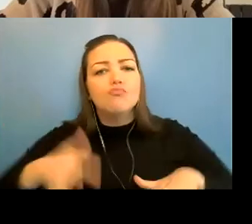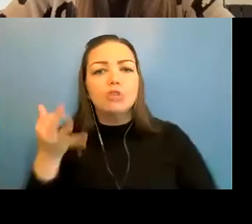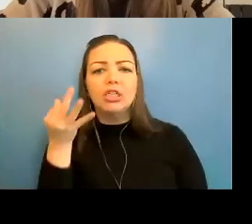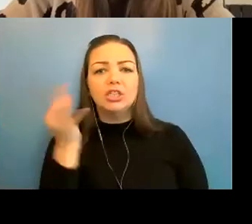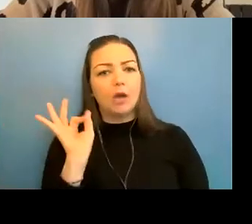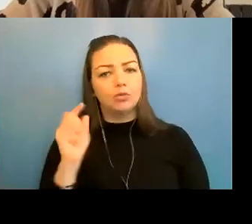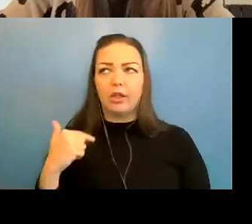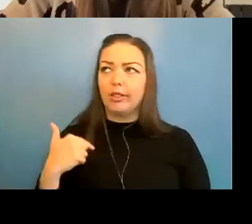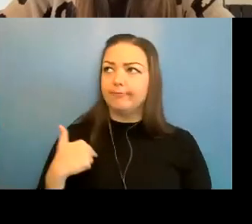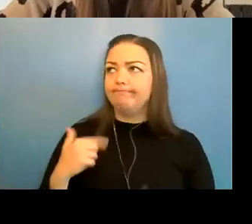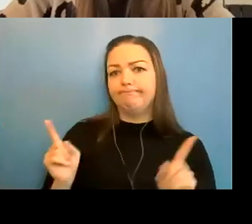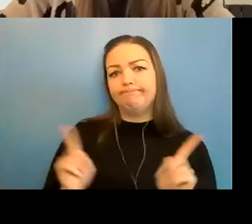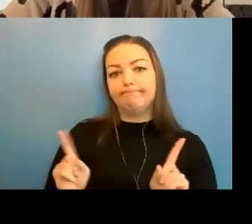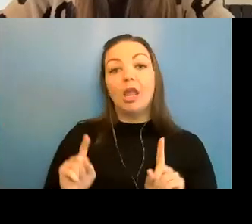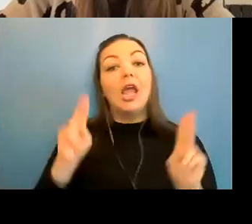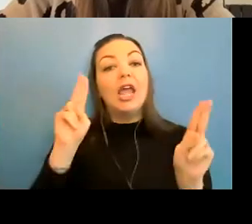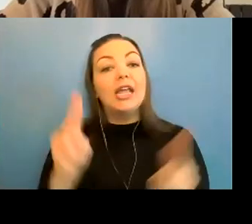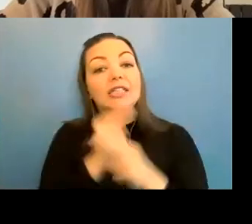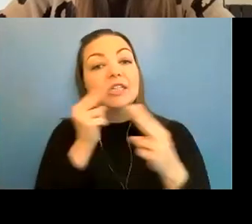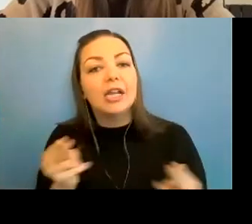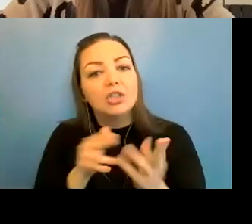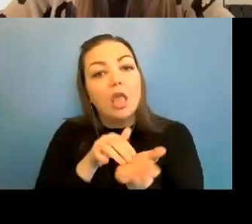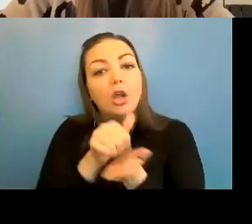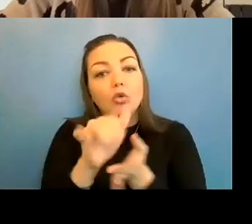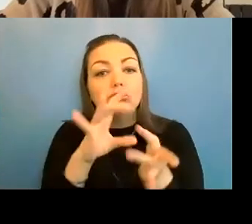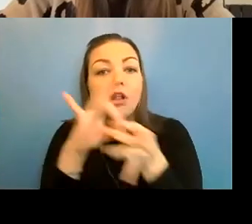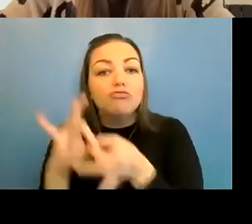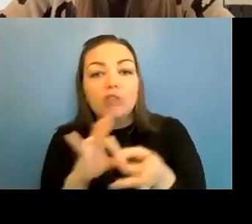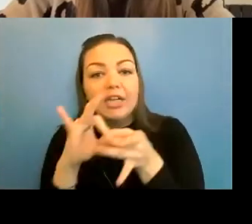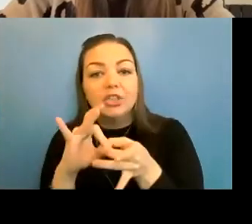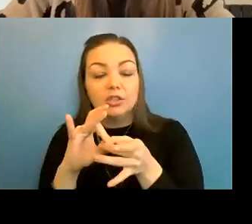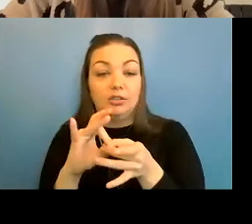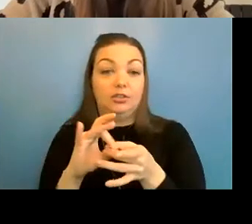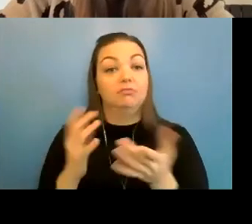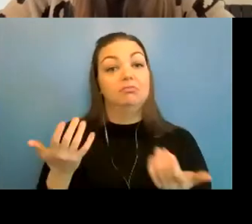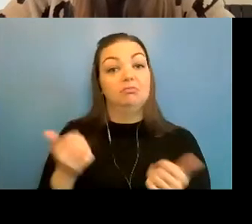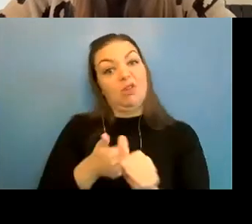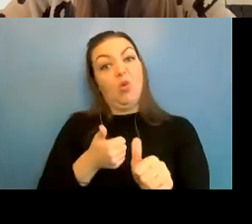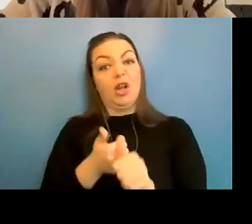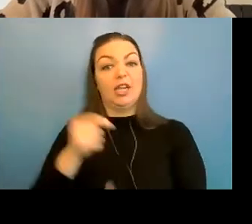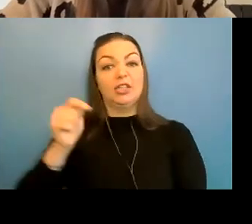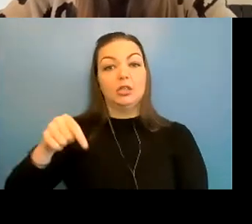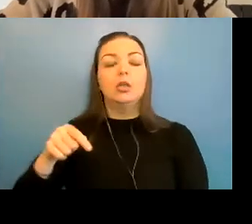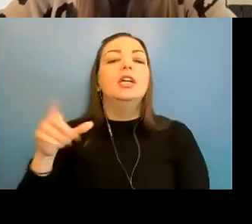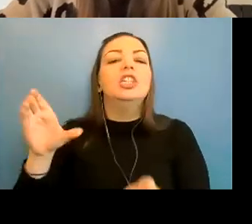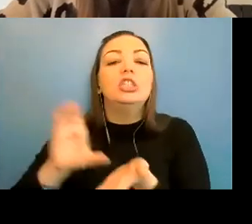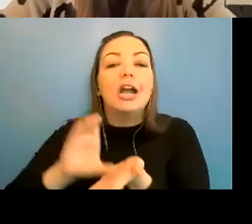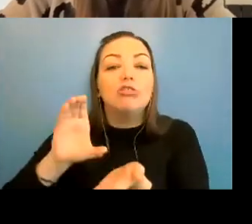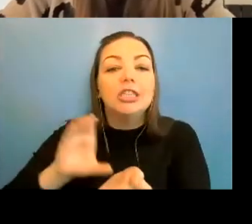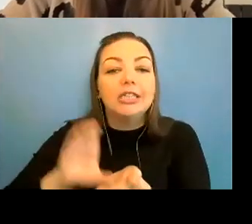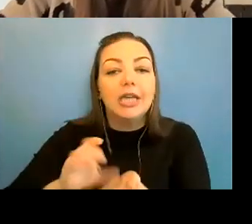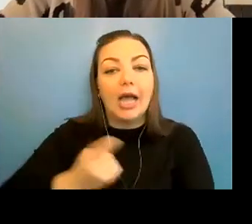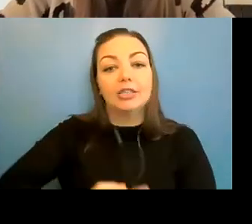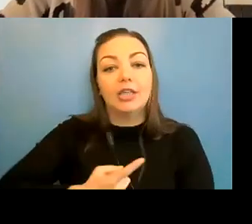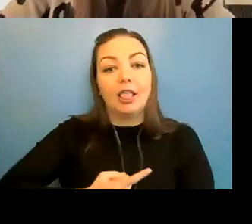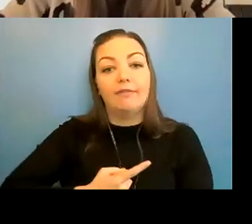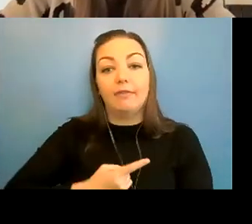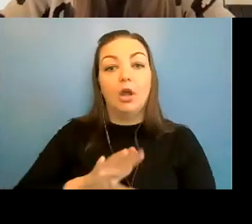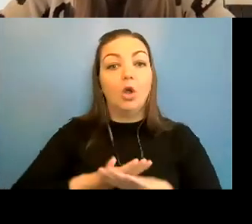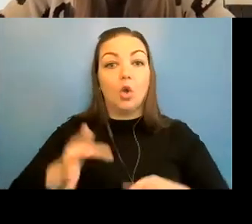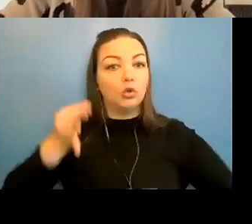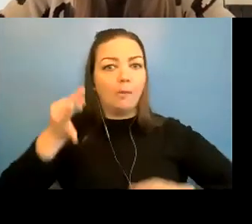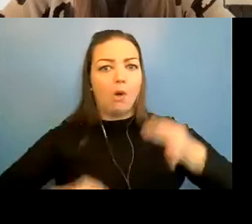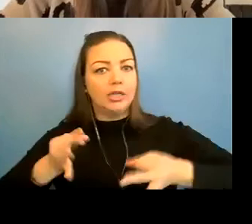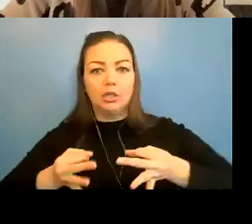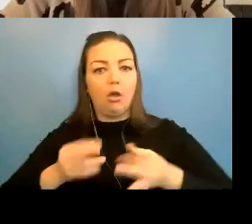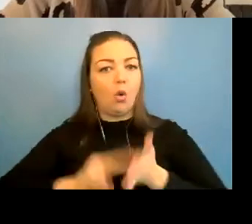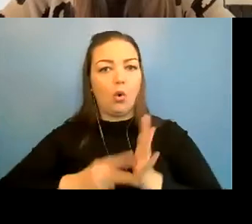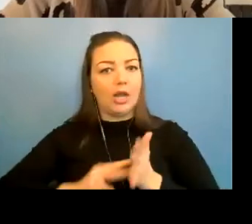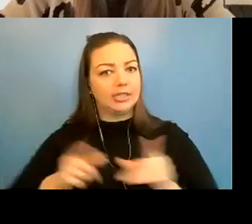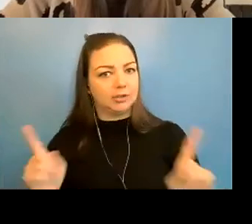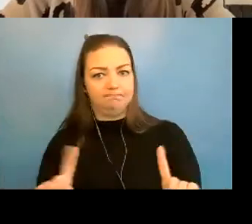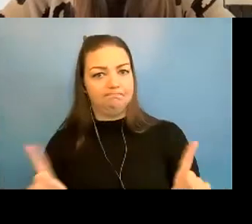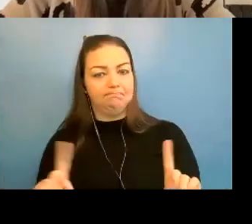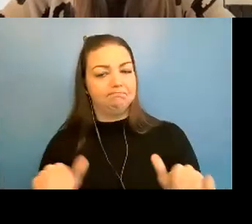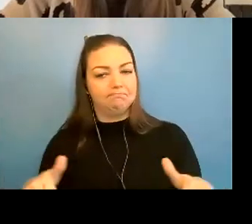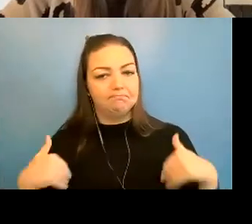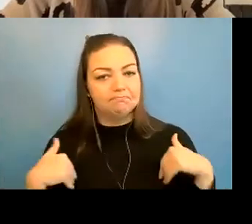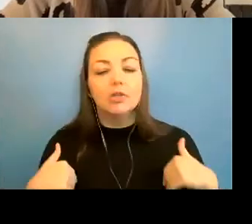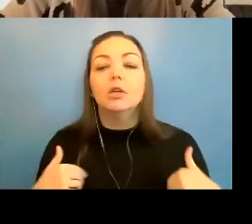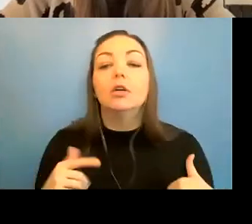I should say a little bit just what - the British Council, we describe ourselves as the UK's international cultural relations organisation.